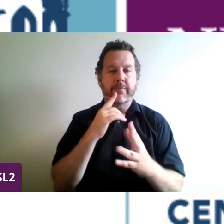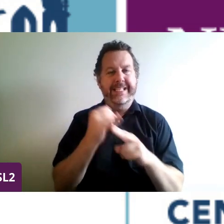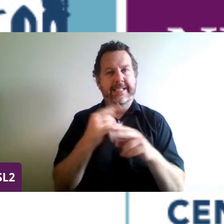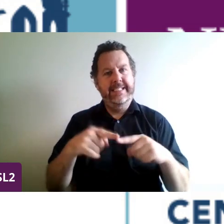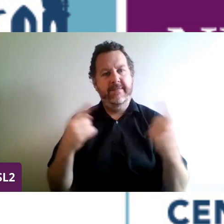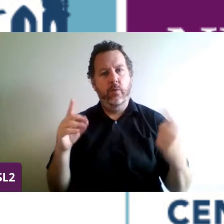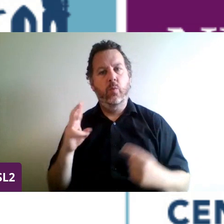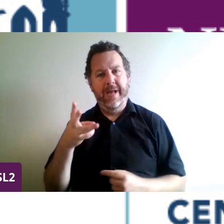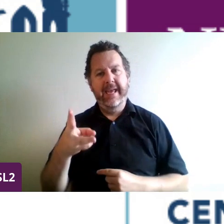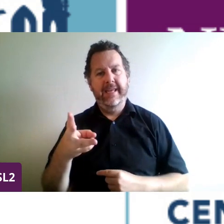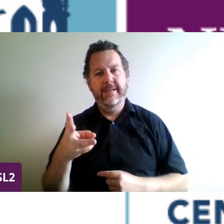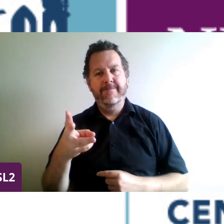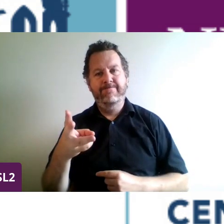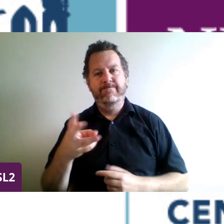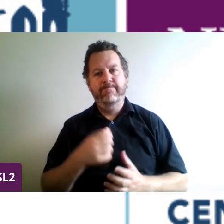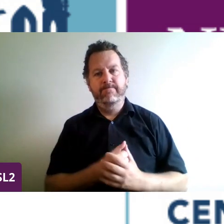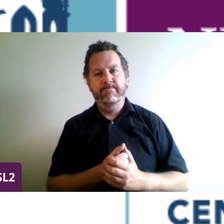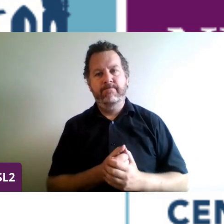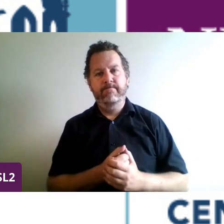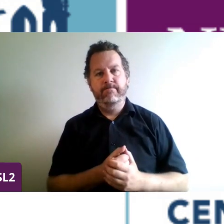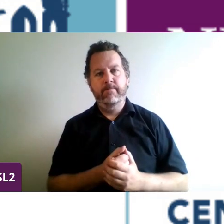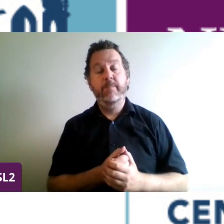different way.